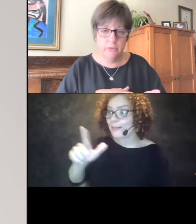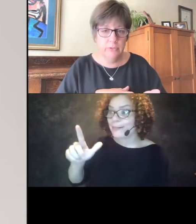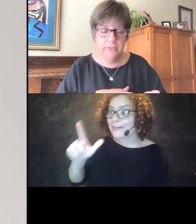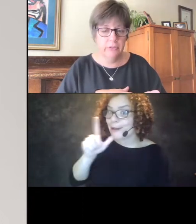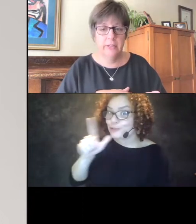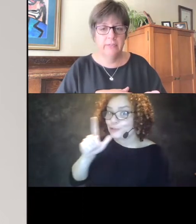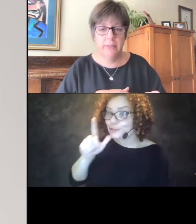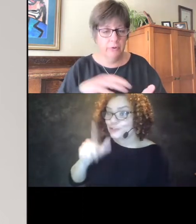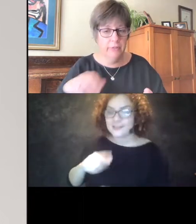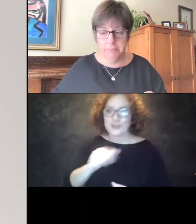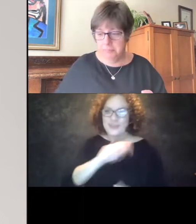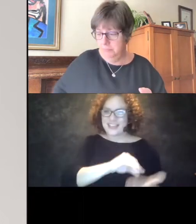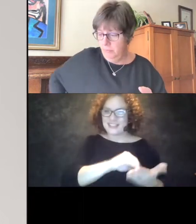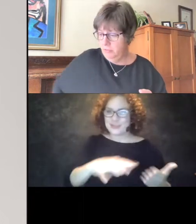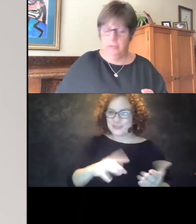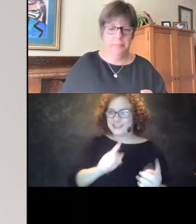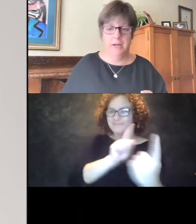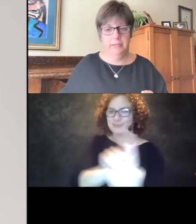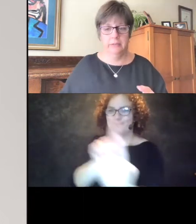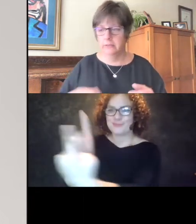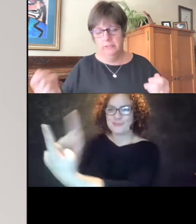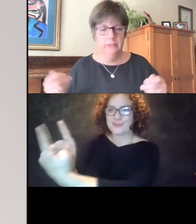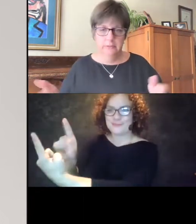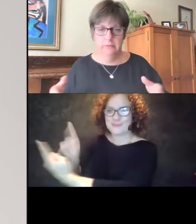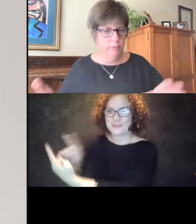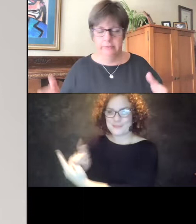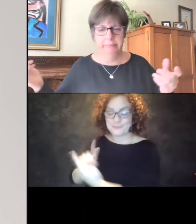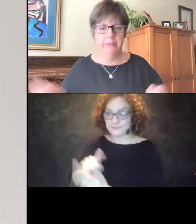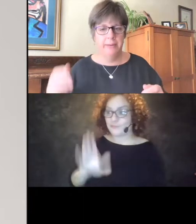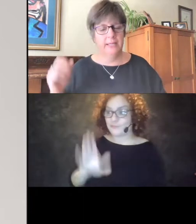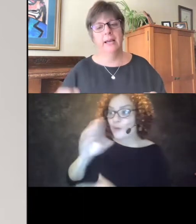lunch?” and then if they were they reached in their pocket or what backpack and got out